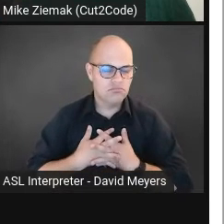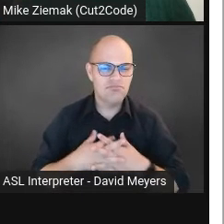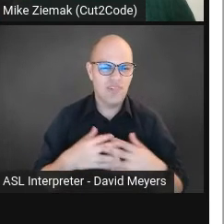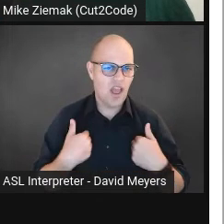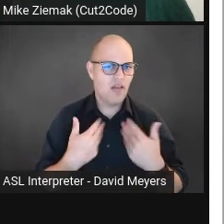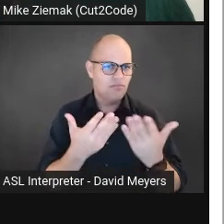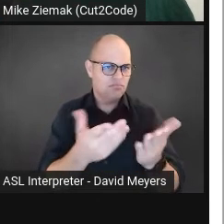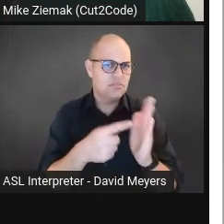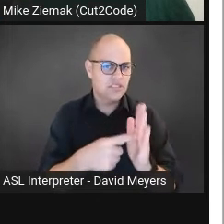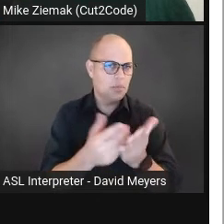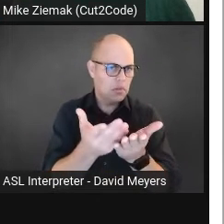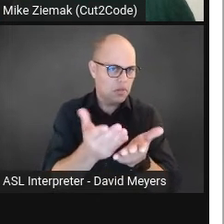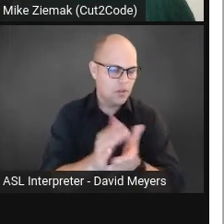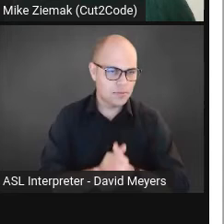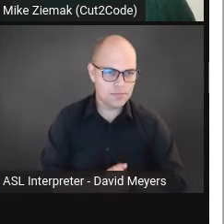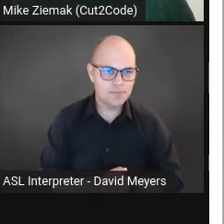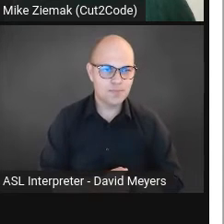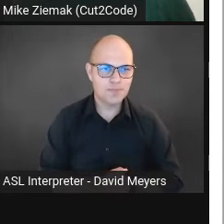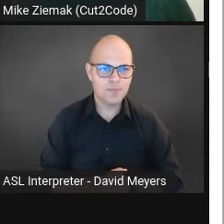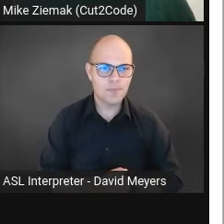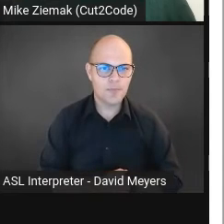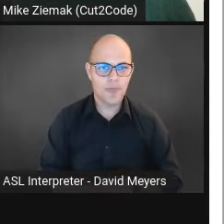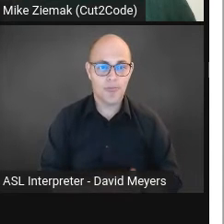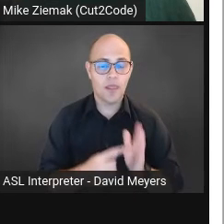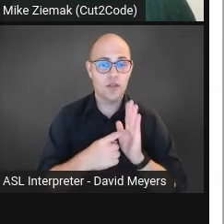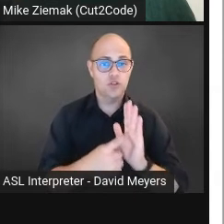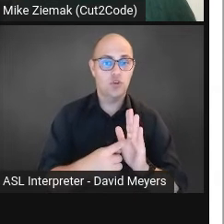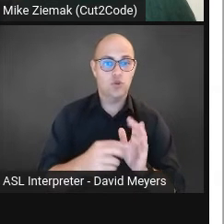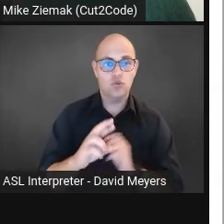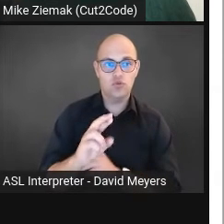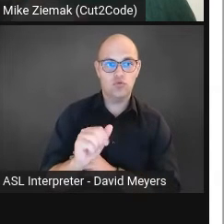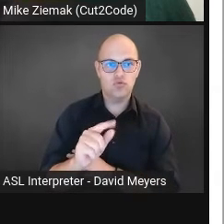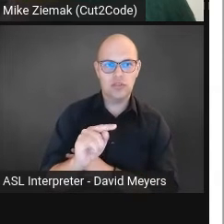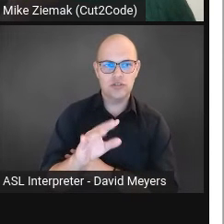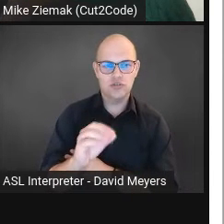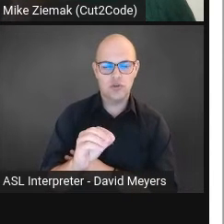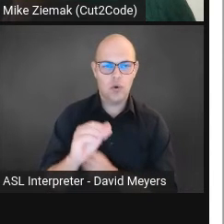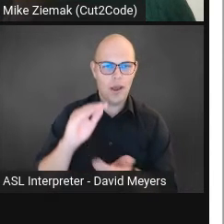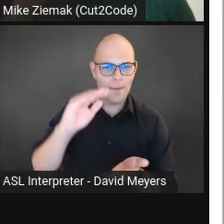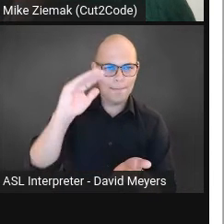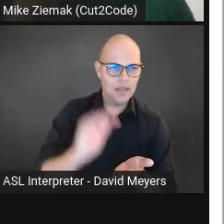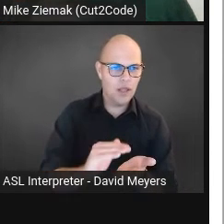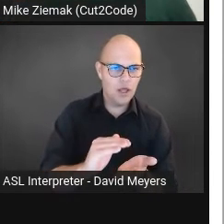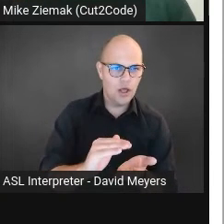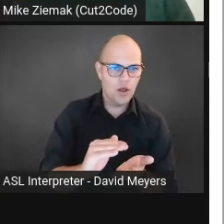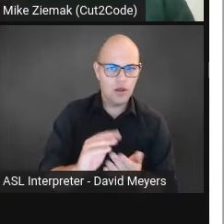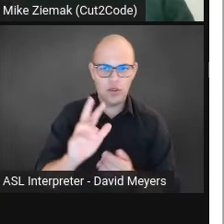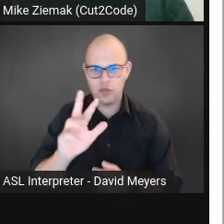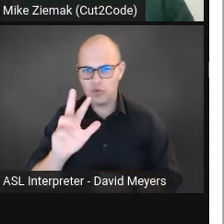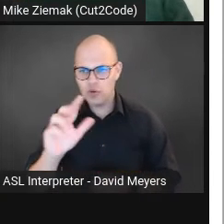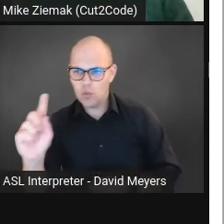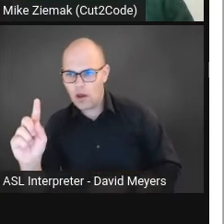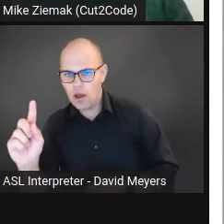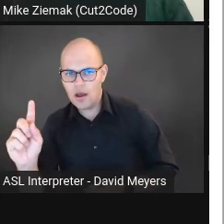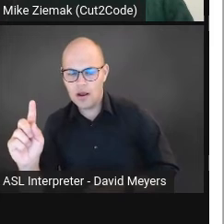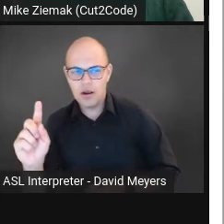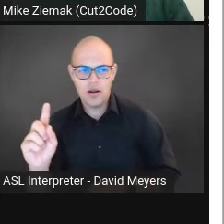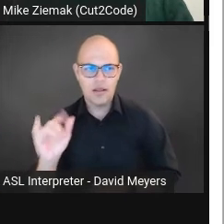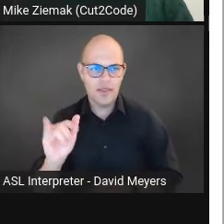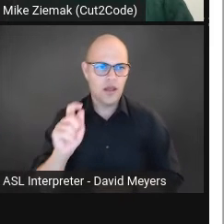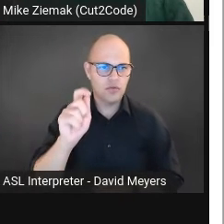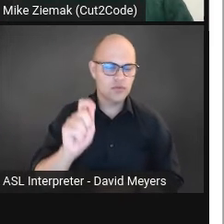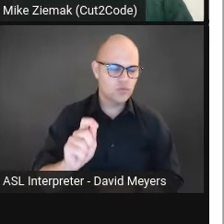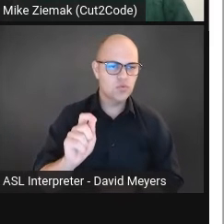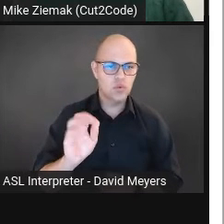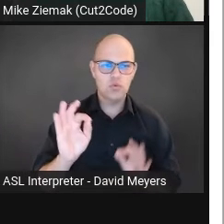As you can see, the ratio is below 3:1, all of us will be held.